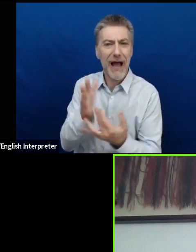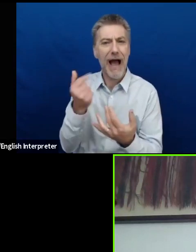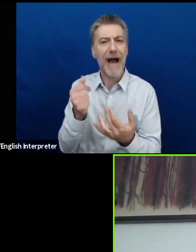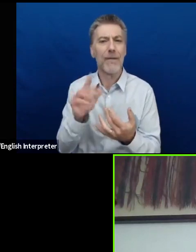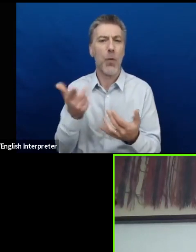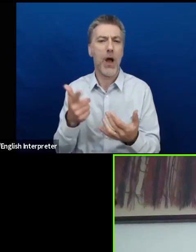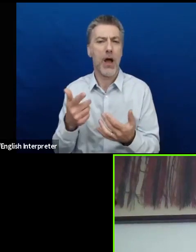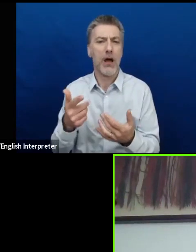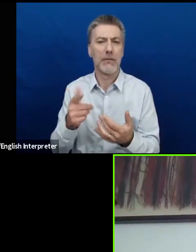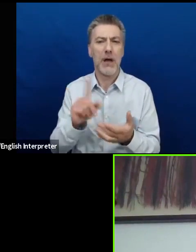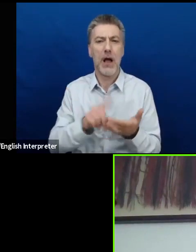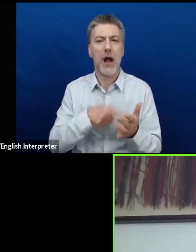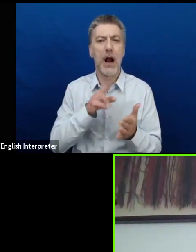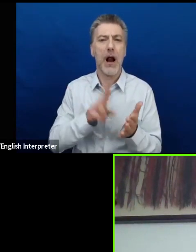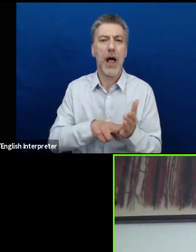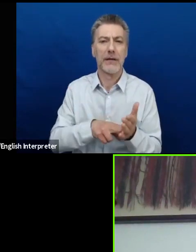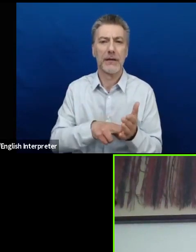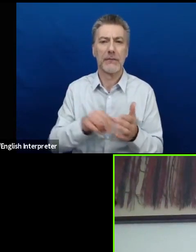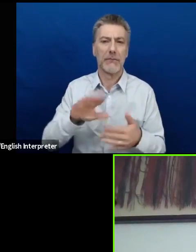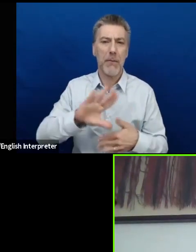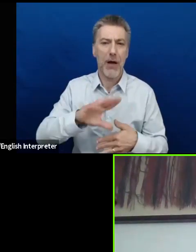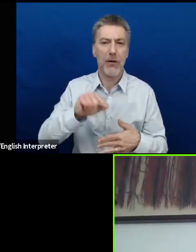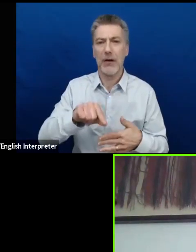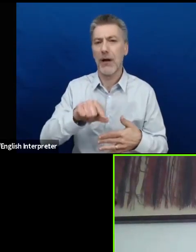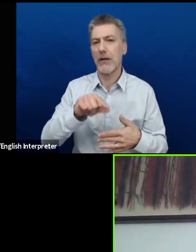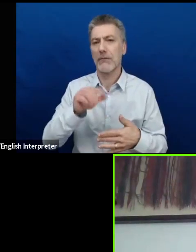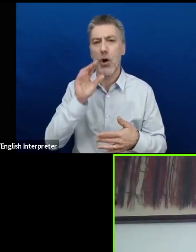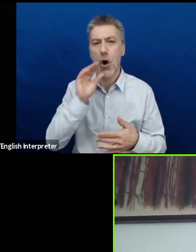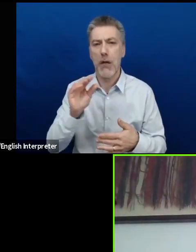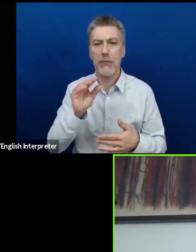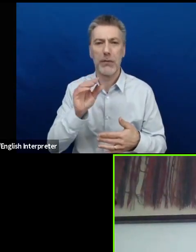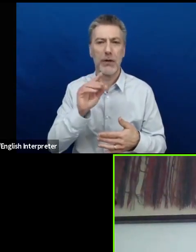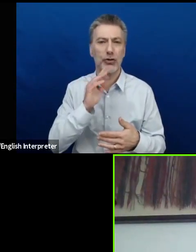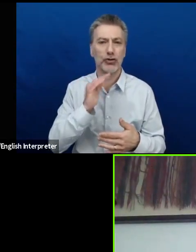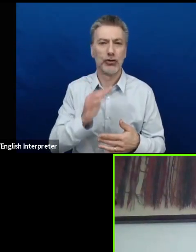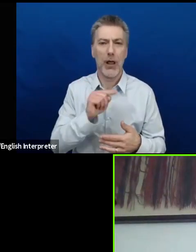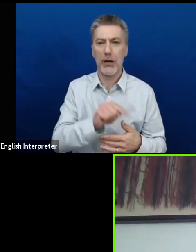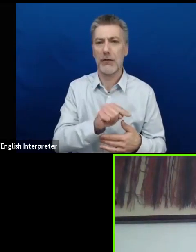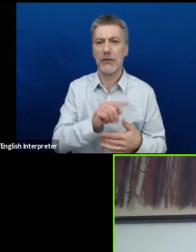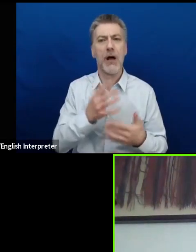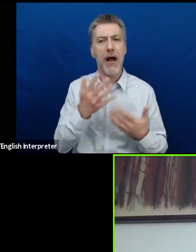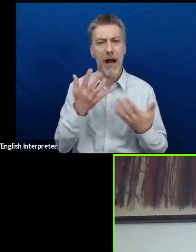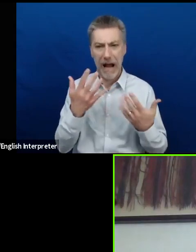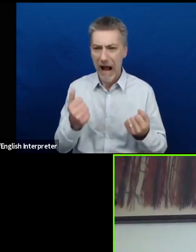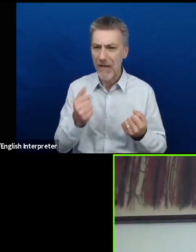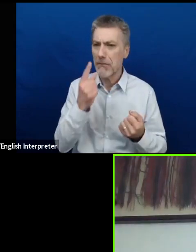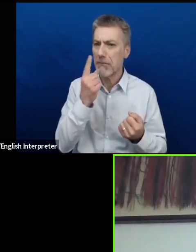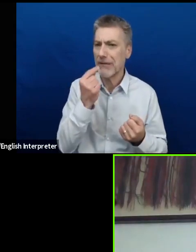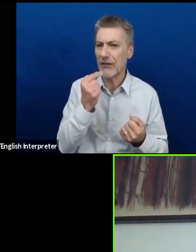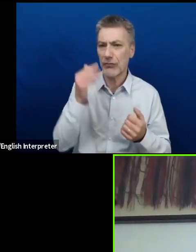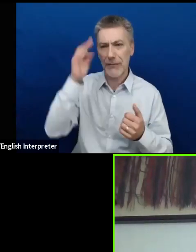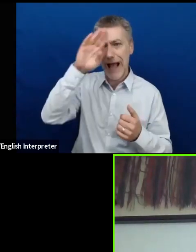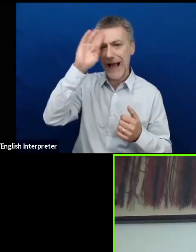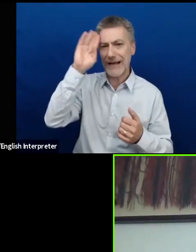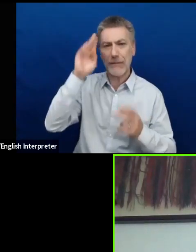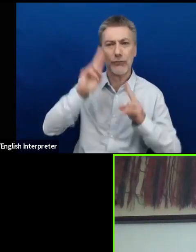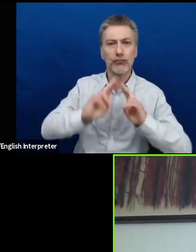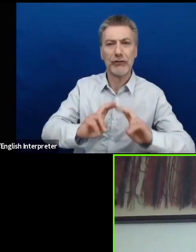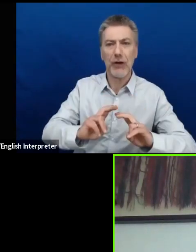reknide you to read Mahmood one dar ni neither settler nor native